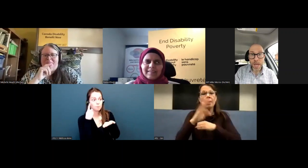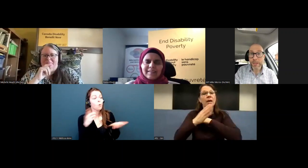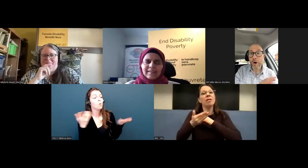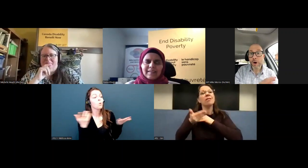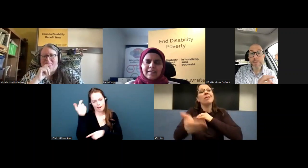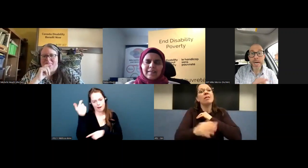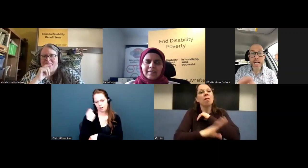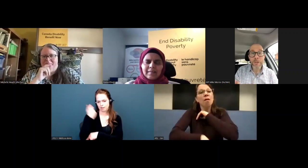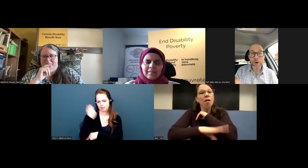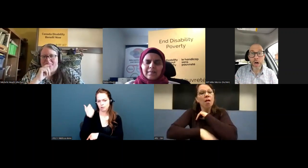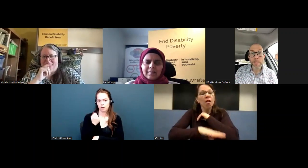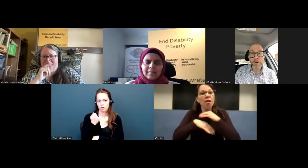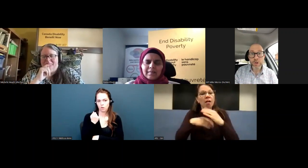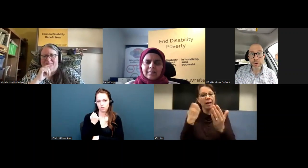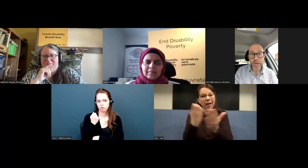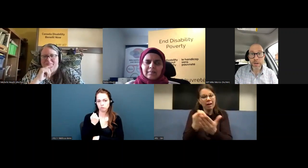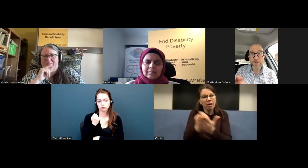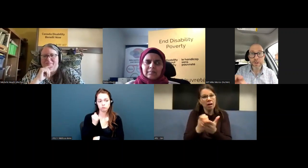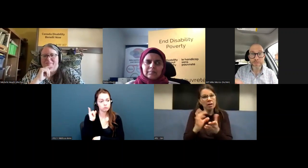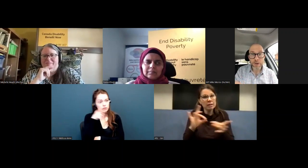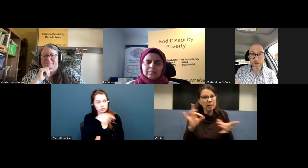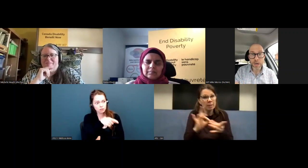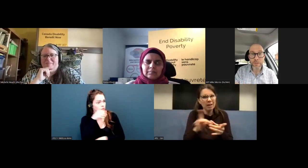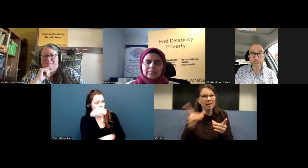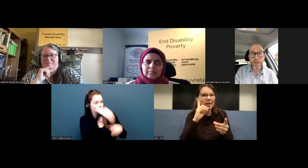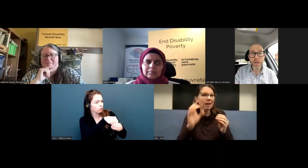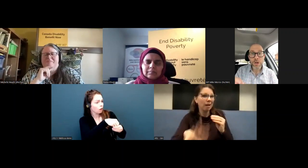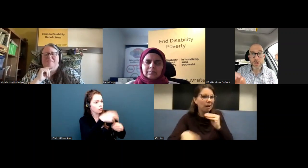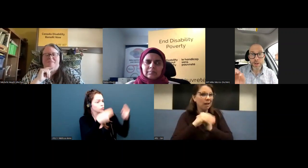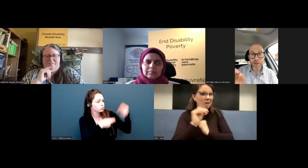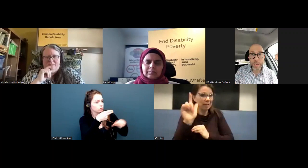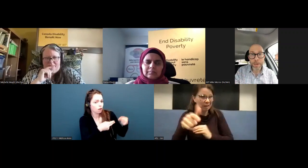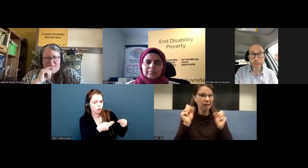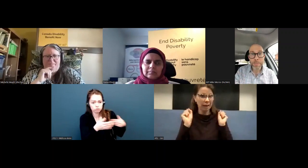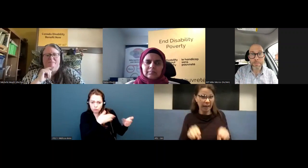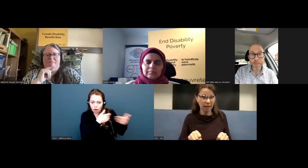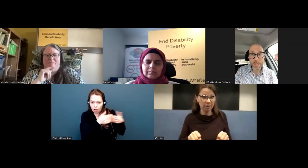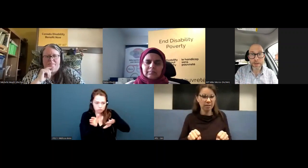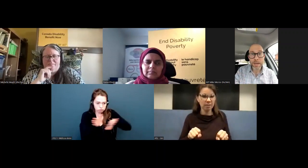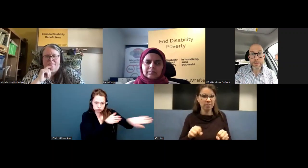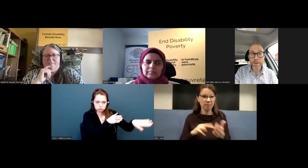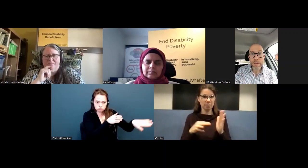THERE ARE MANY OTHER OPPORTUNITIES FOR THE FEDERAL GOVERNMENT TO STEP UP IN THE MEANTIME